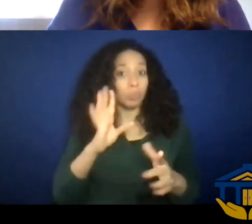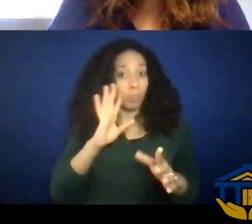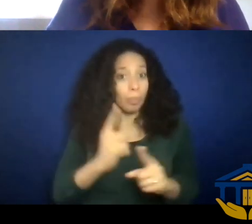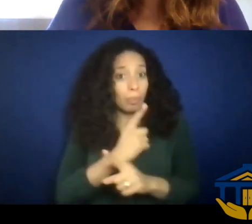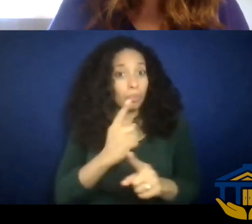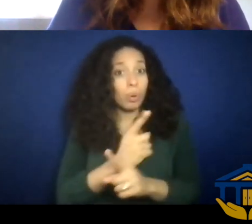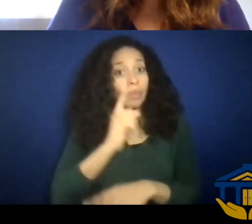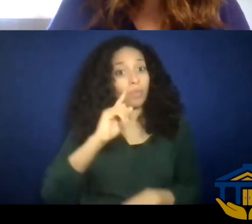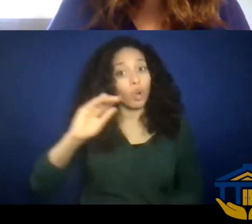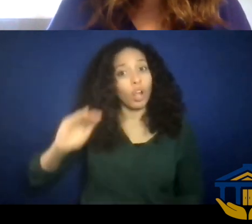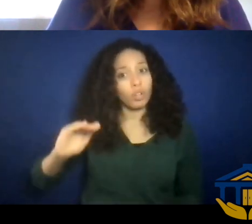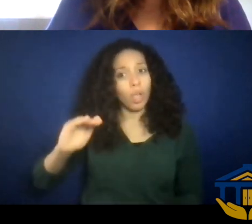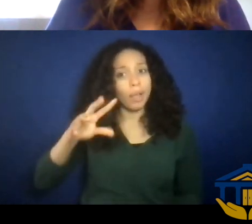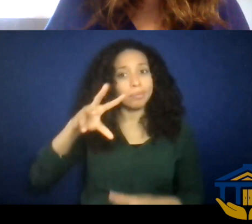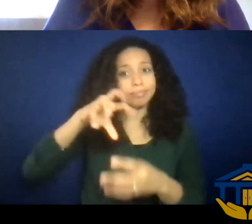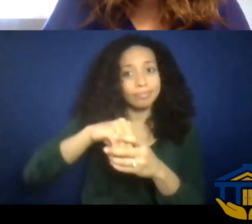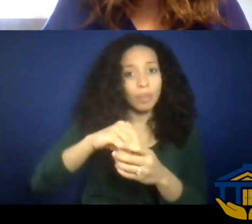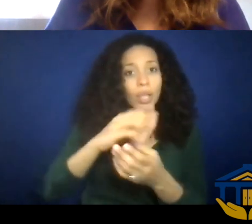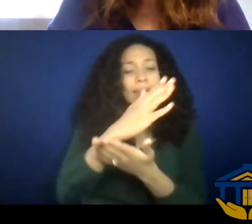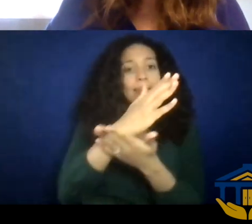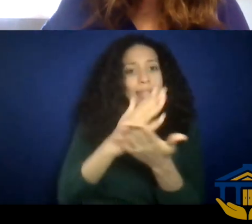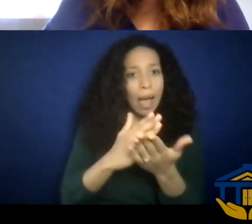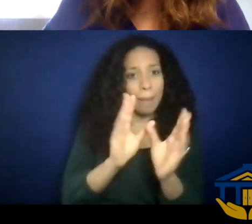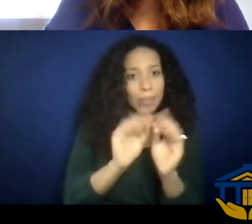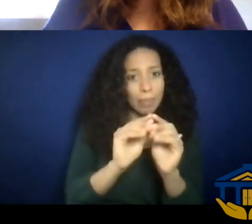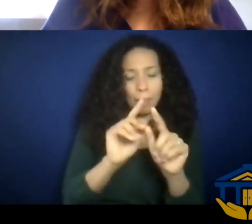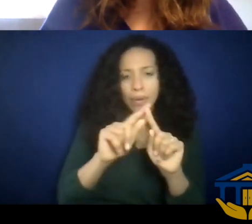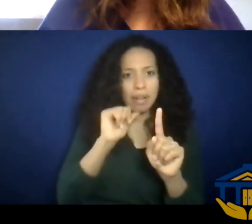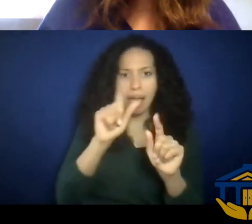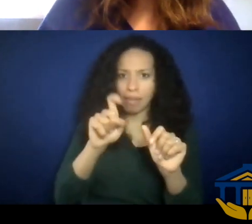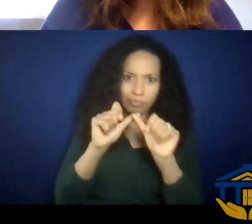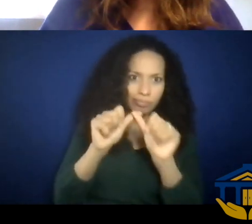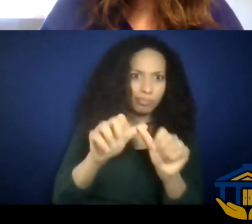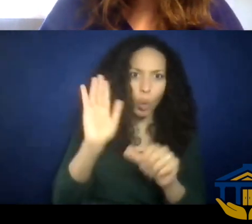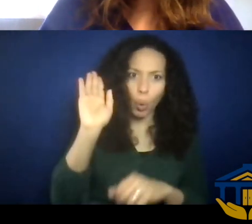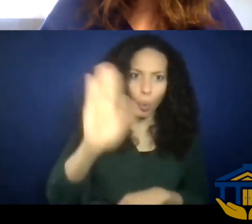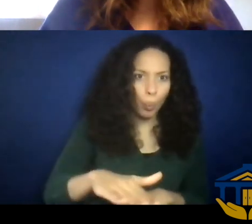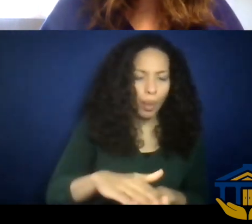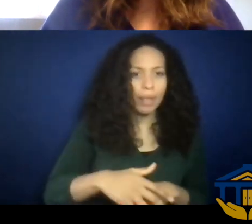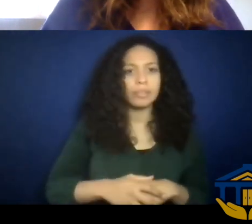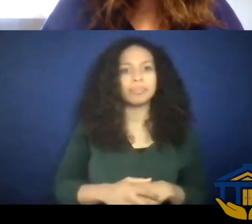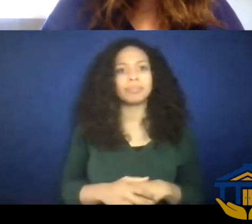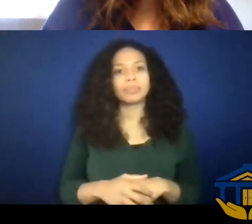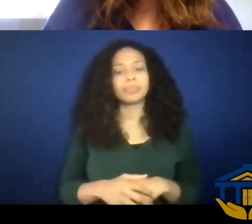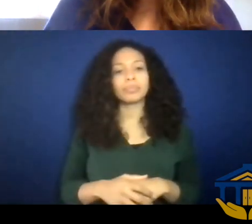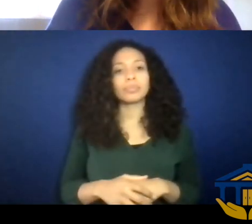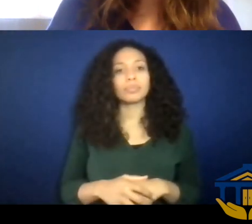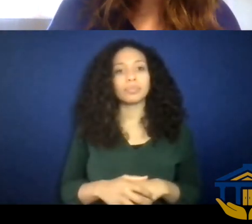a portion of the meeting. I don't like children to attend when the district and the parents